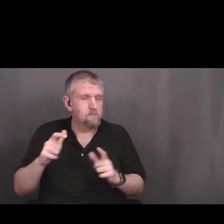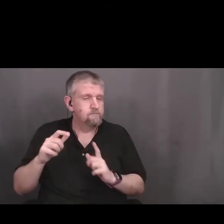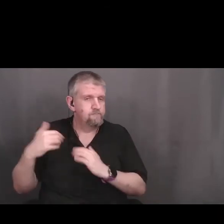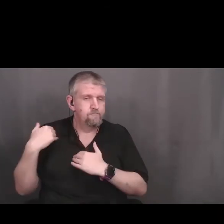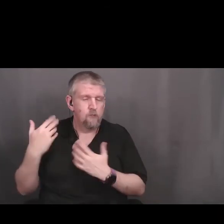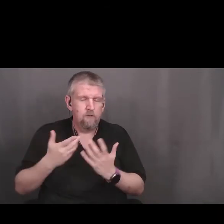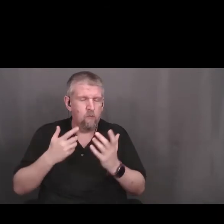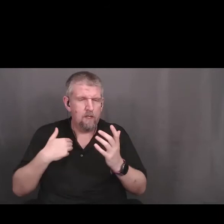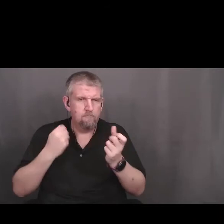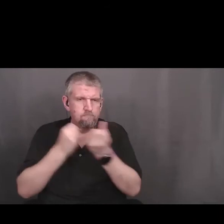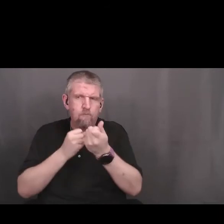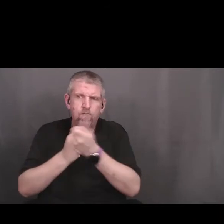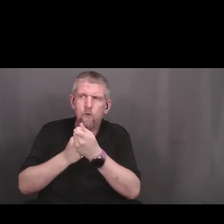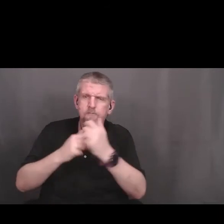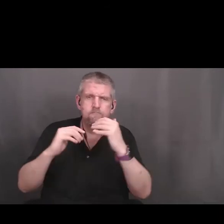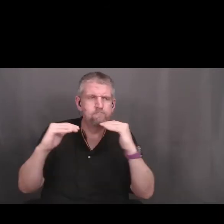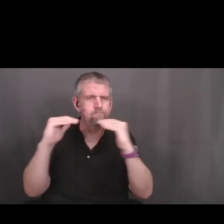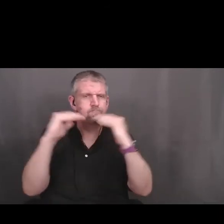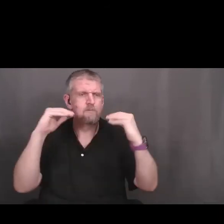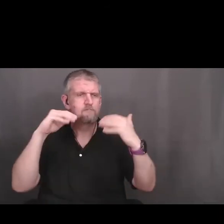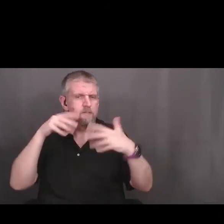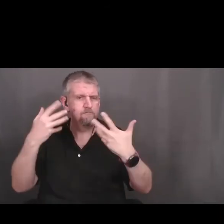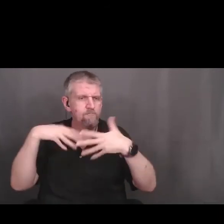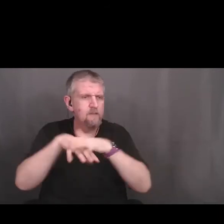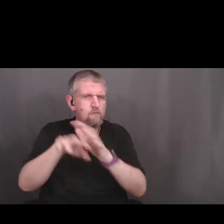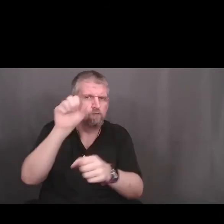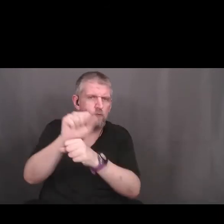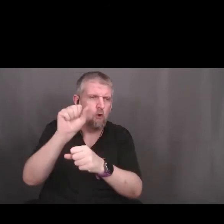So, as opposed to somebody who is working in a place